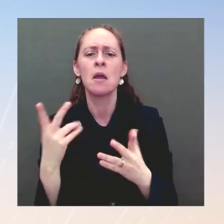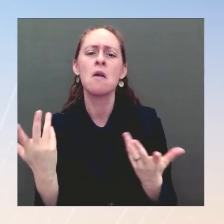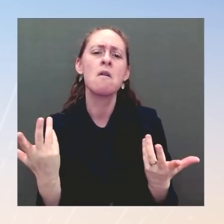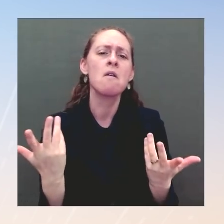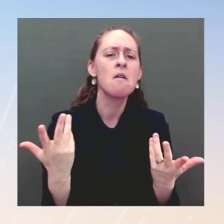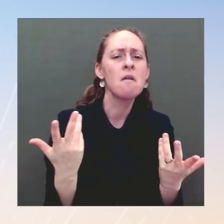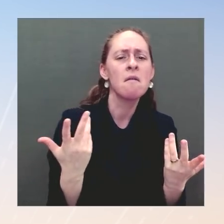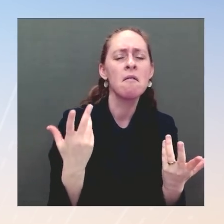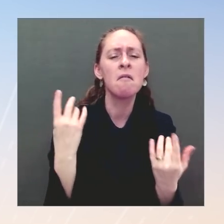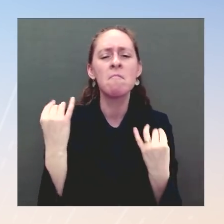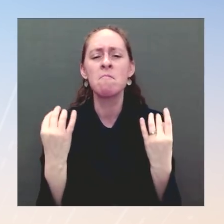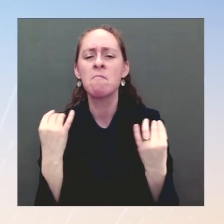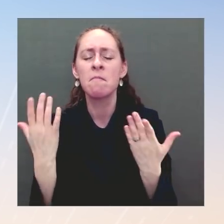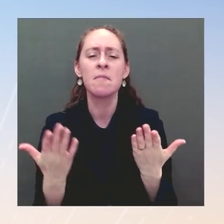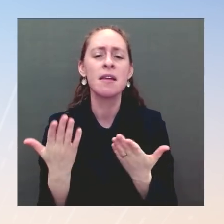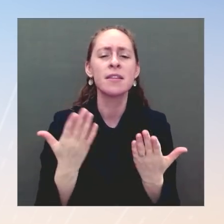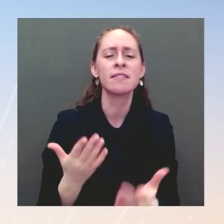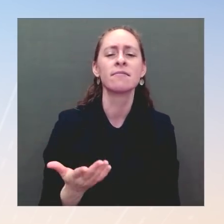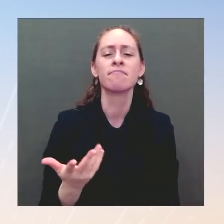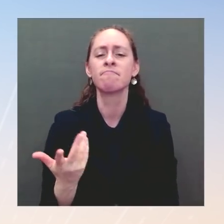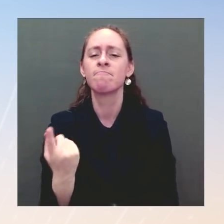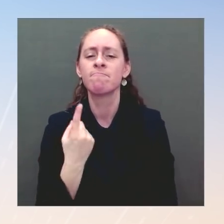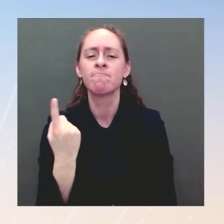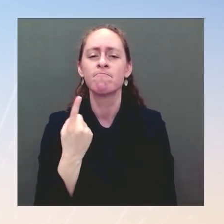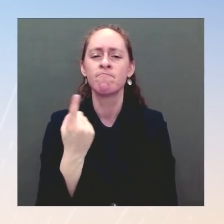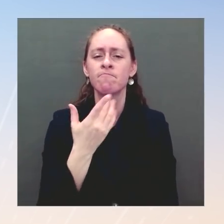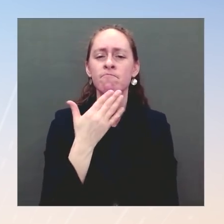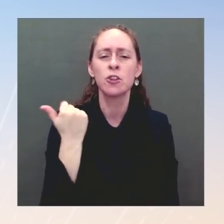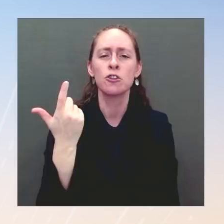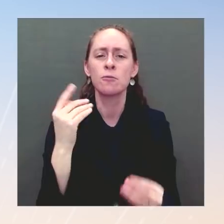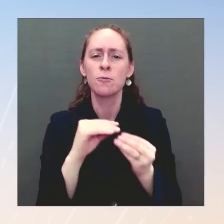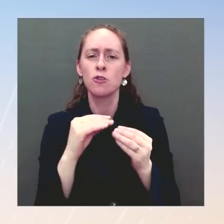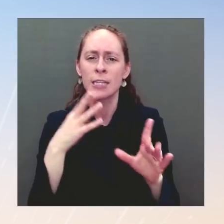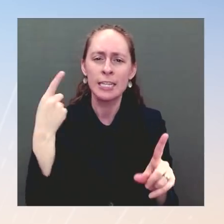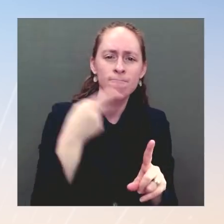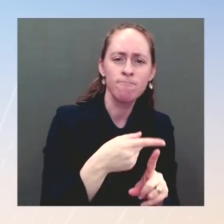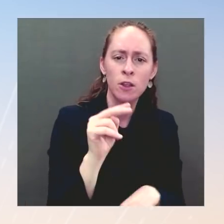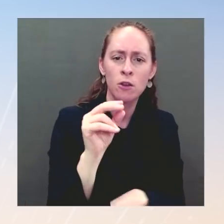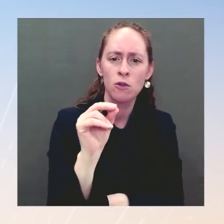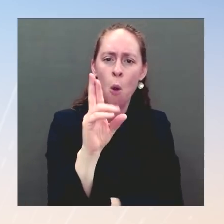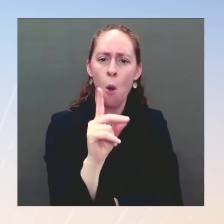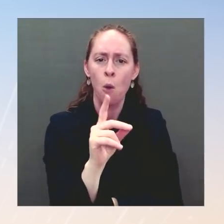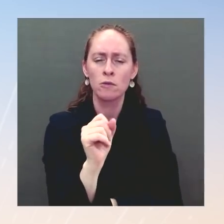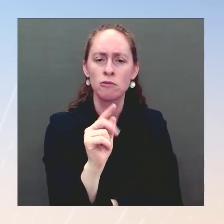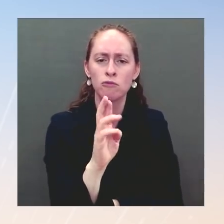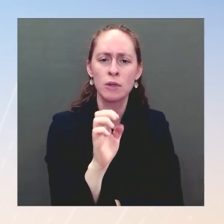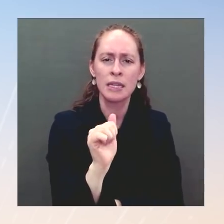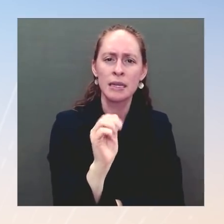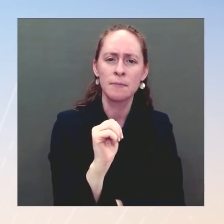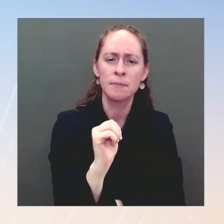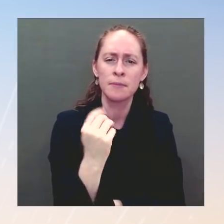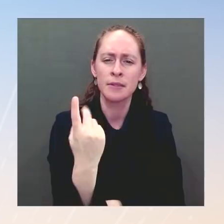We disagreed with that strategy. We worked through a diplomatic path with the Germans. You saw the German Chancellor make the announcement yesterday,